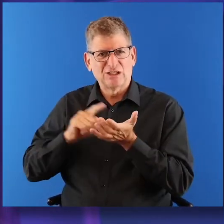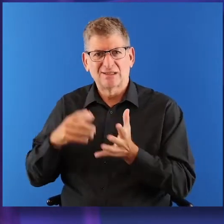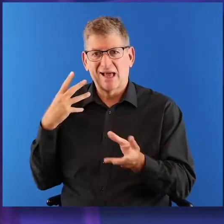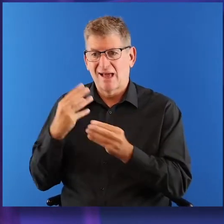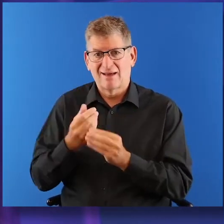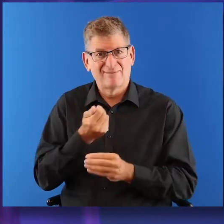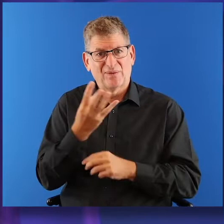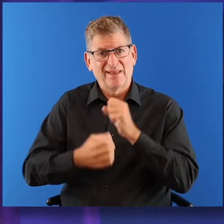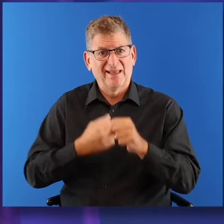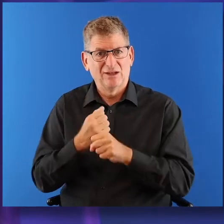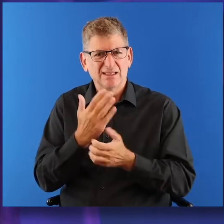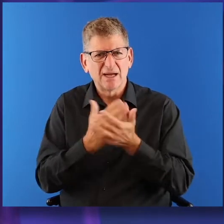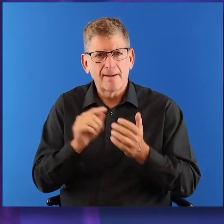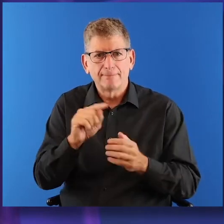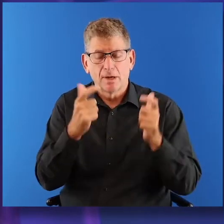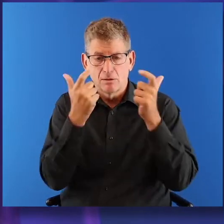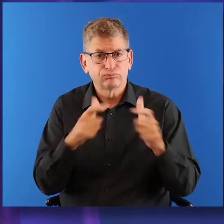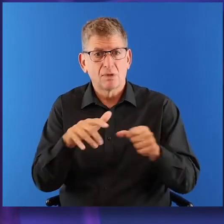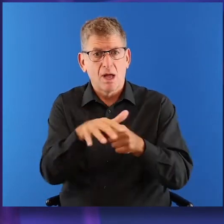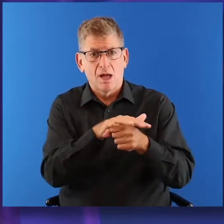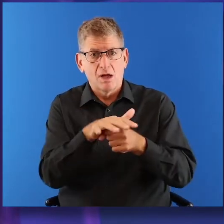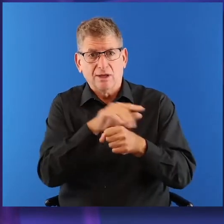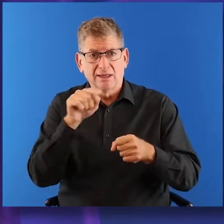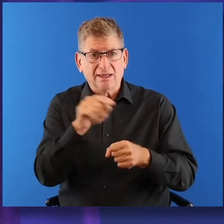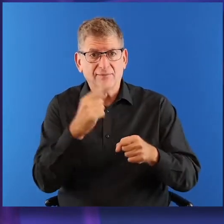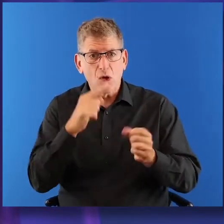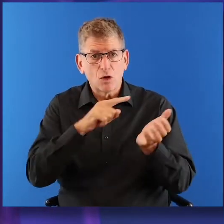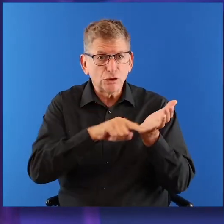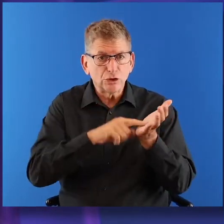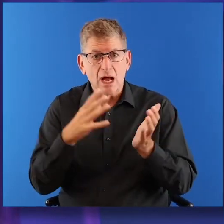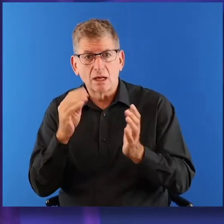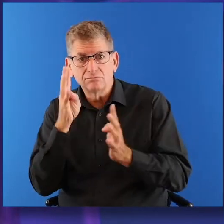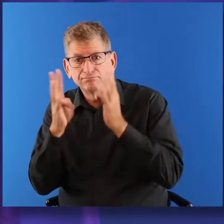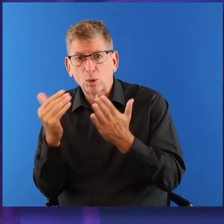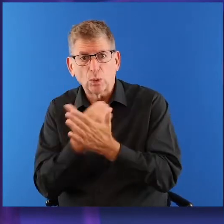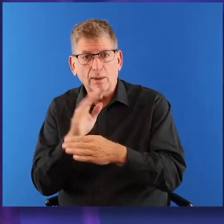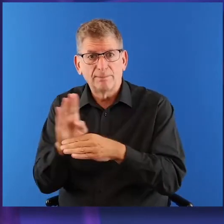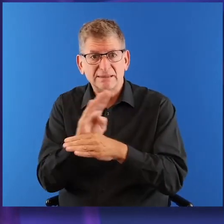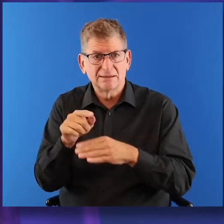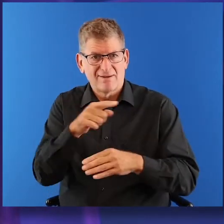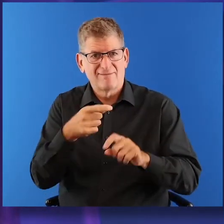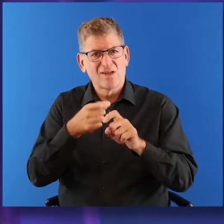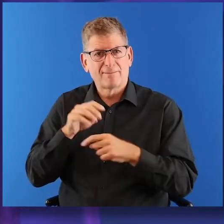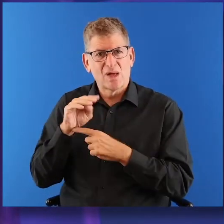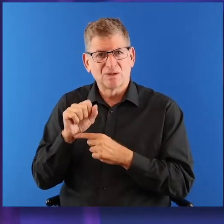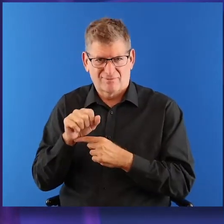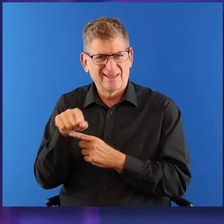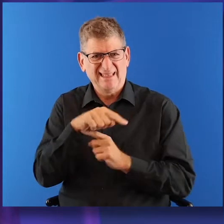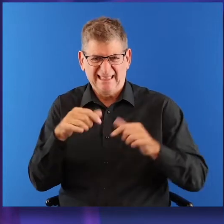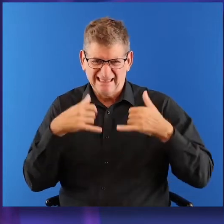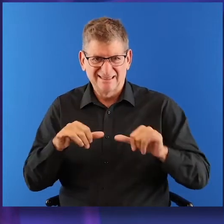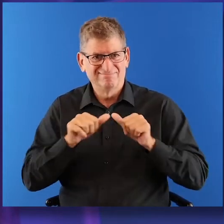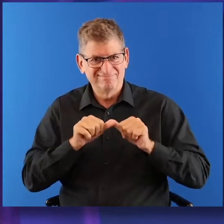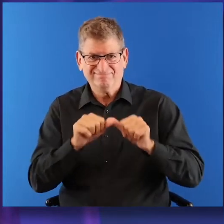Microsoft have been and continue to be in health and the life sciences. Our research in these areas is